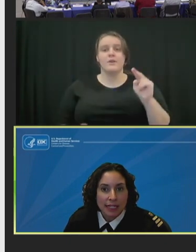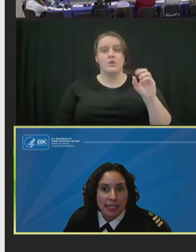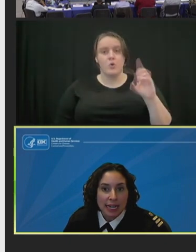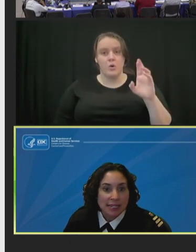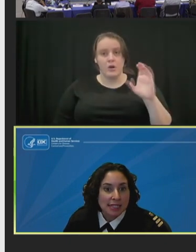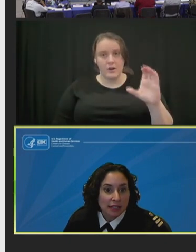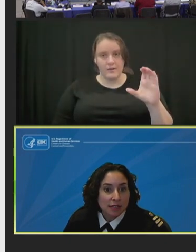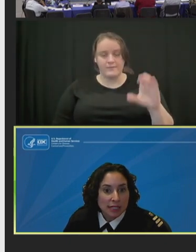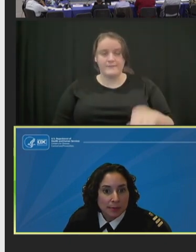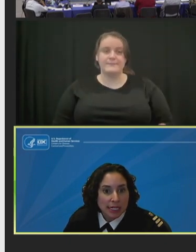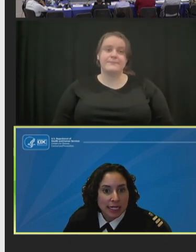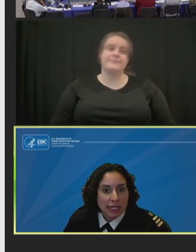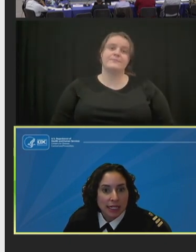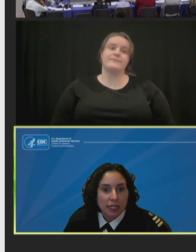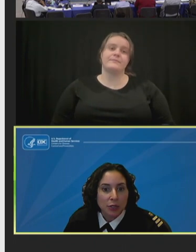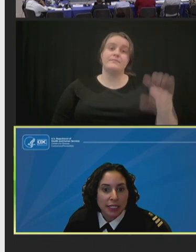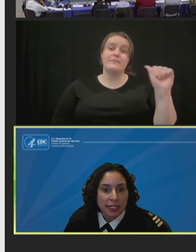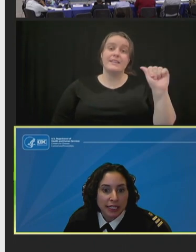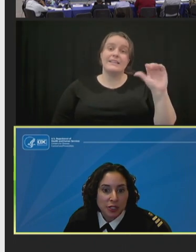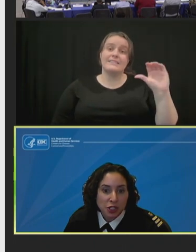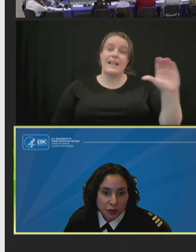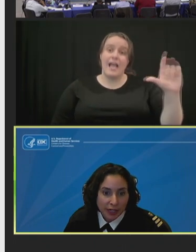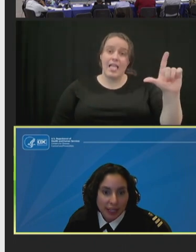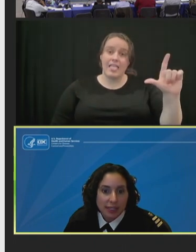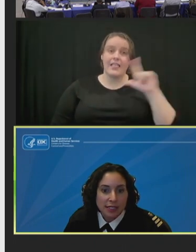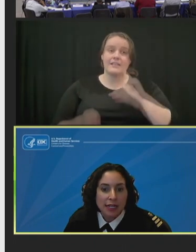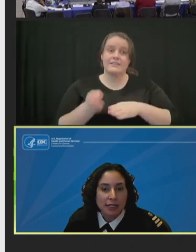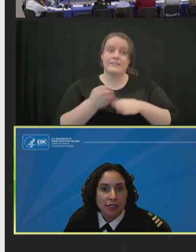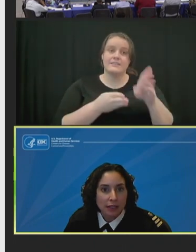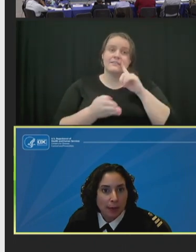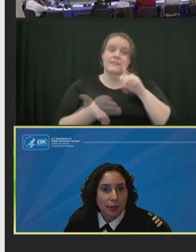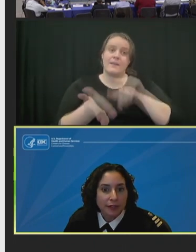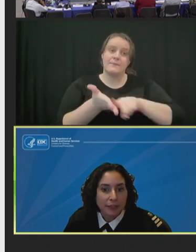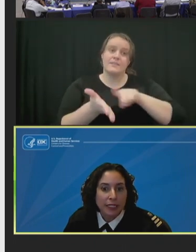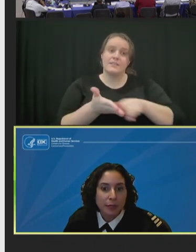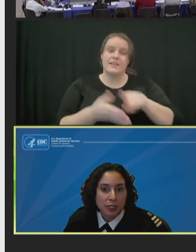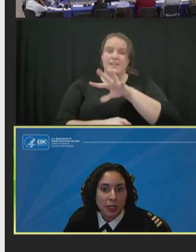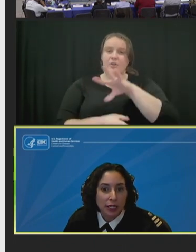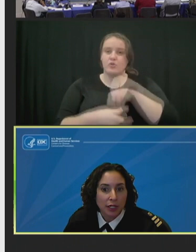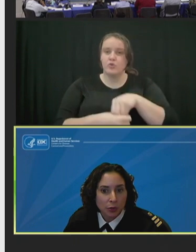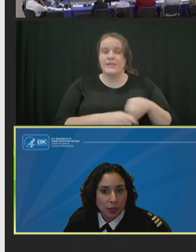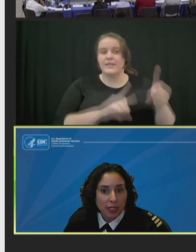The ACL sub-study included a survey designed collaboratively between NORC,